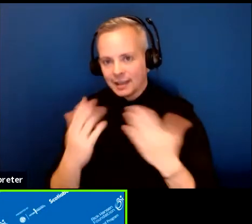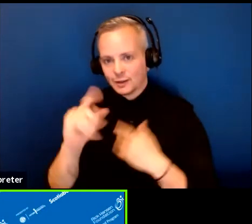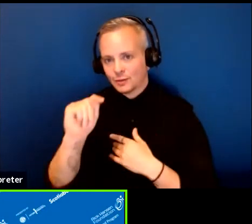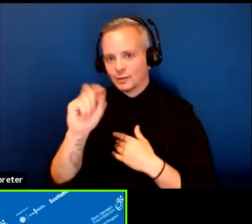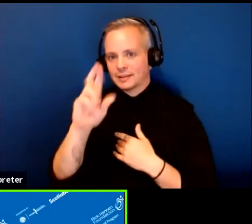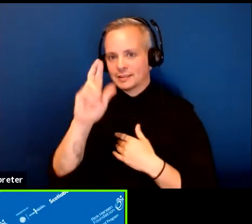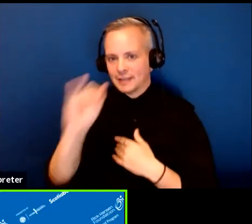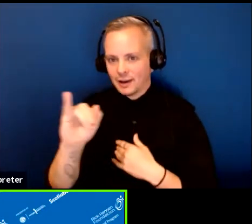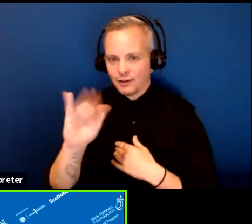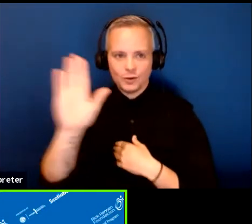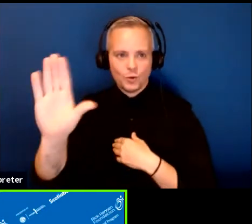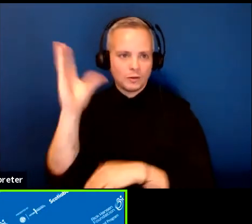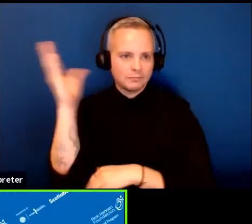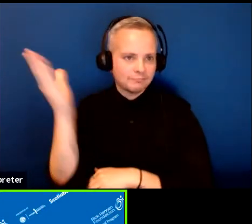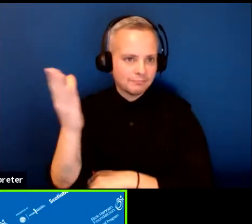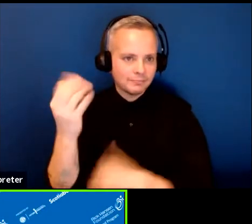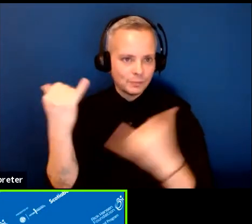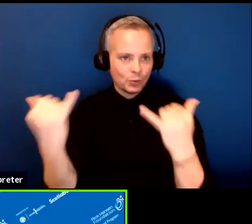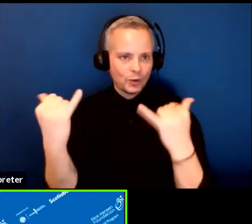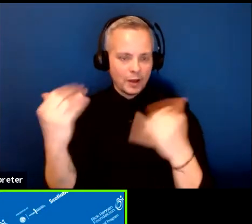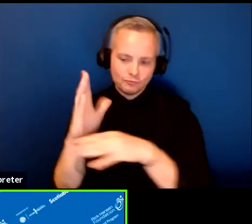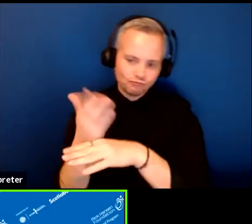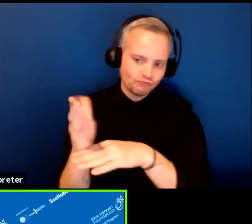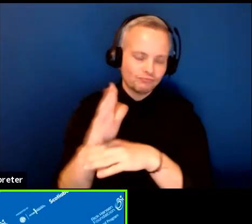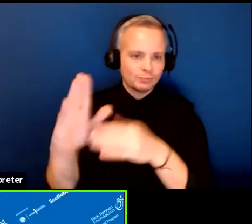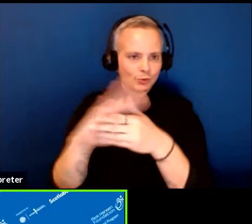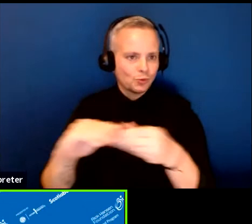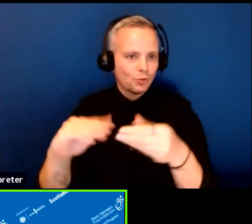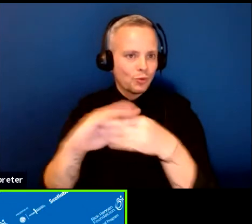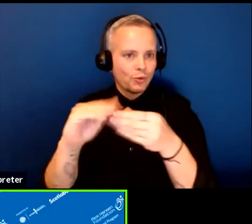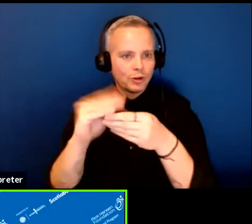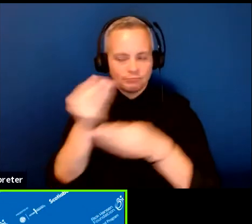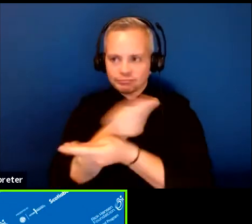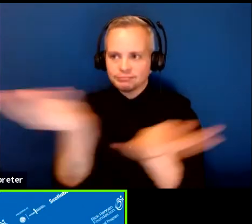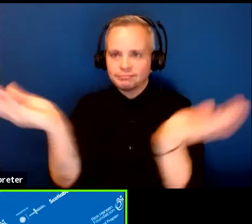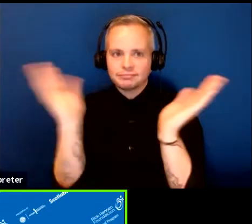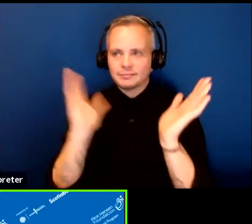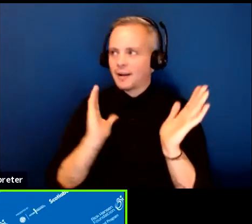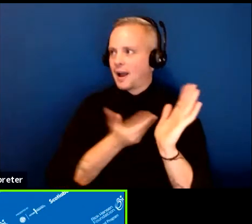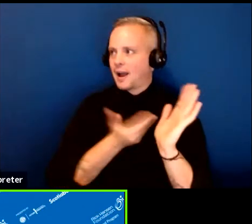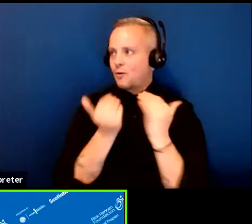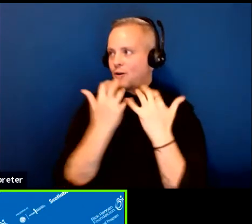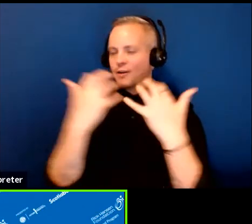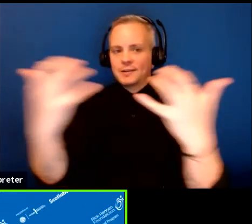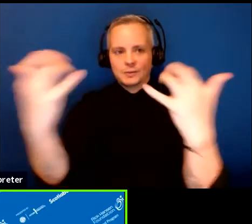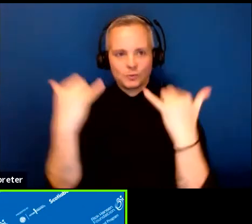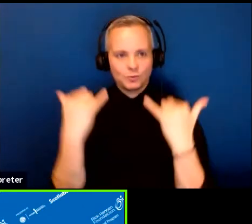PRESENT AND SHARE YOUR STORY WITH EVERYONE WITH OUR AUDIENCE TODAY. AND I WOULD LIKE TO THANK OUR